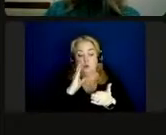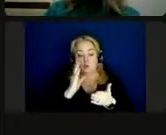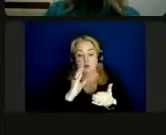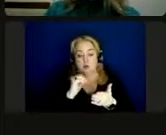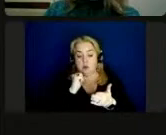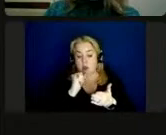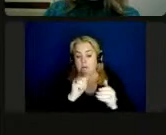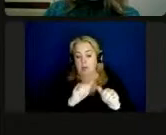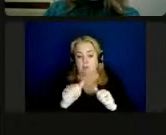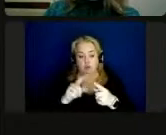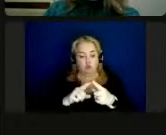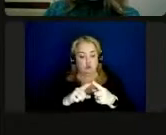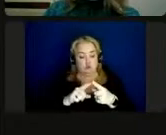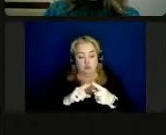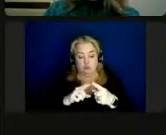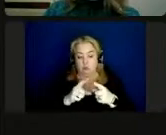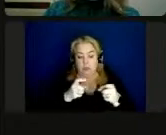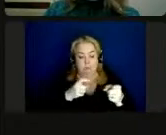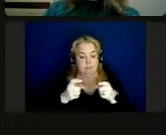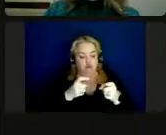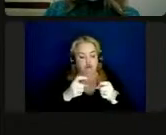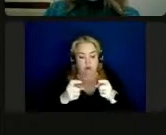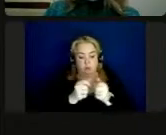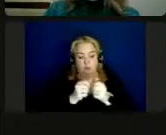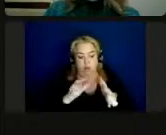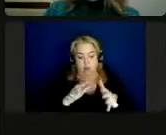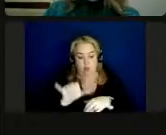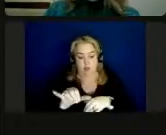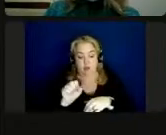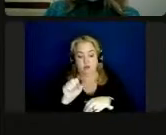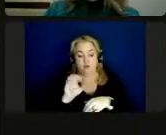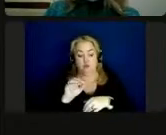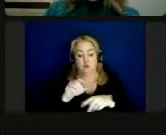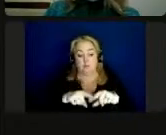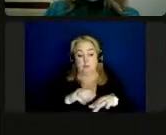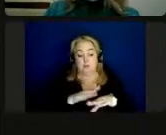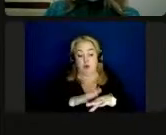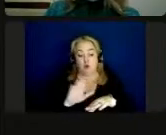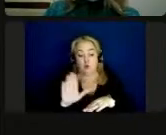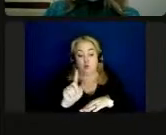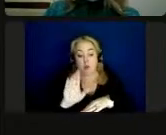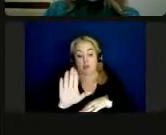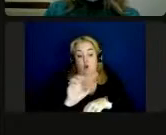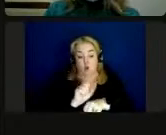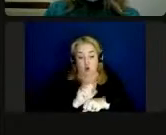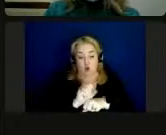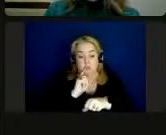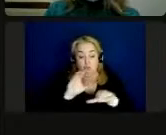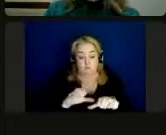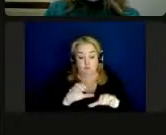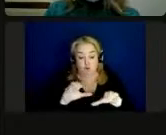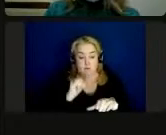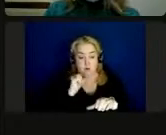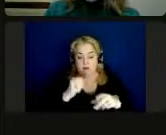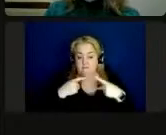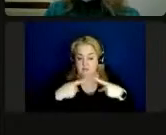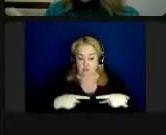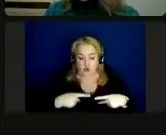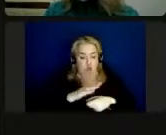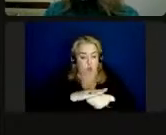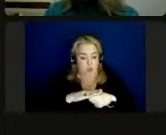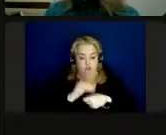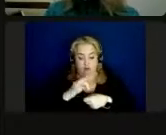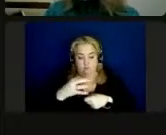THAT WAS THEIR REPUTATIONS I